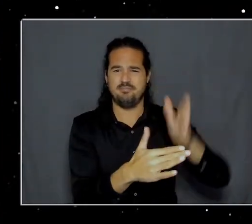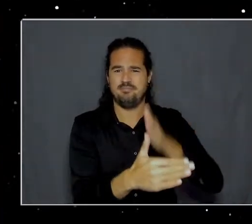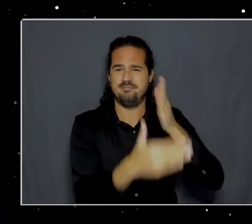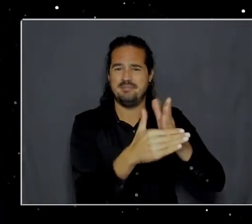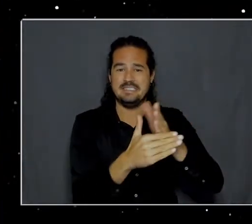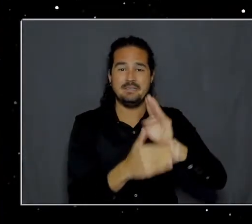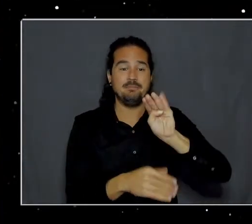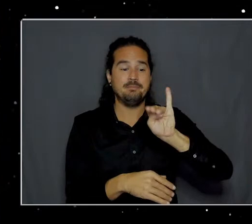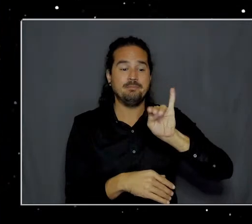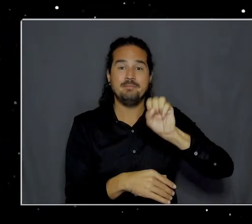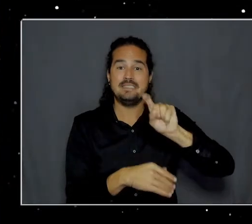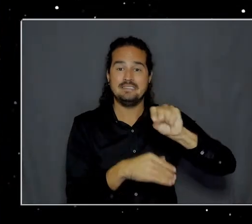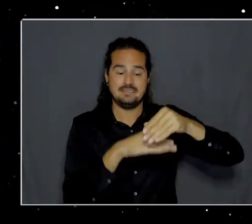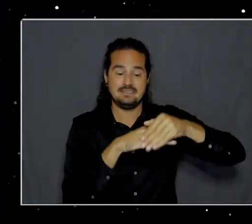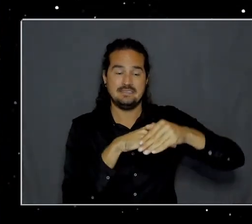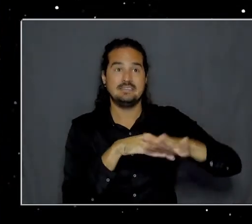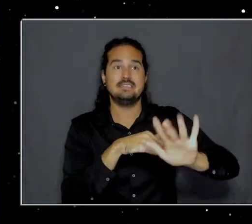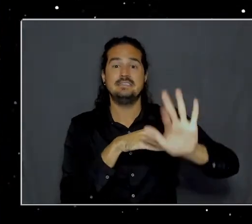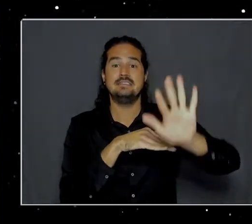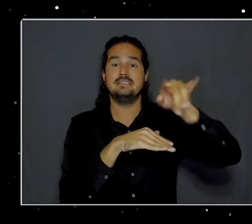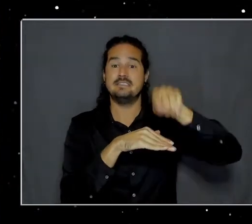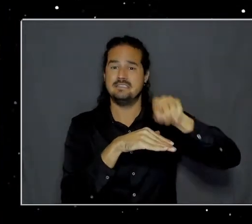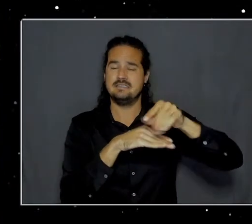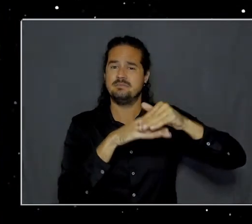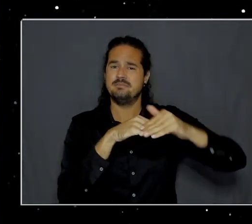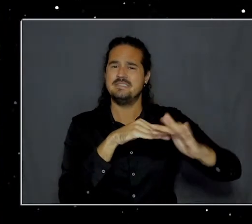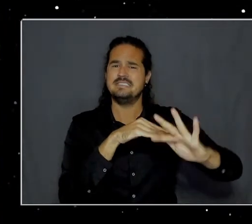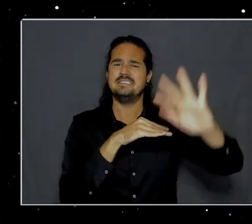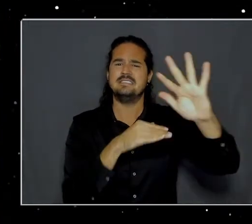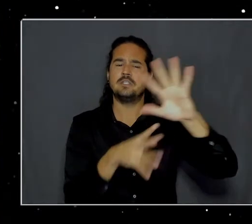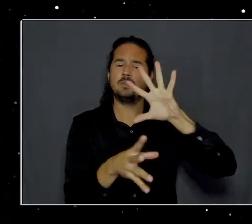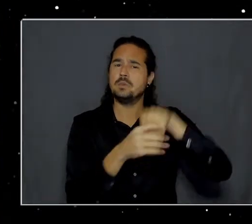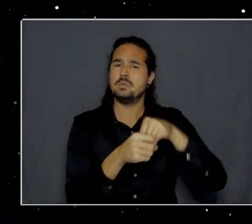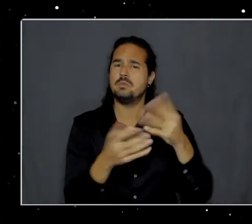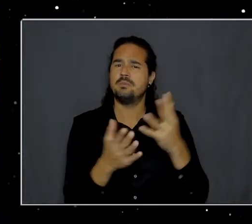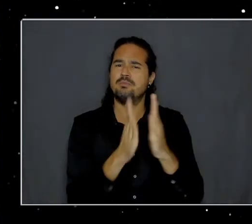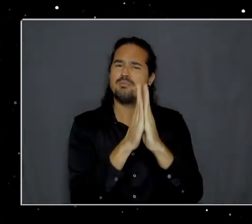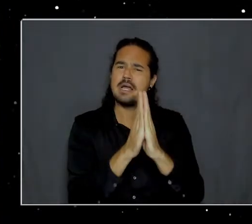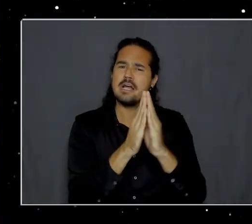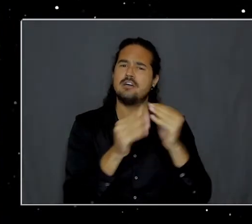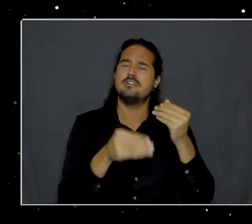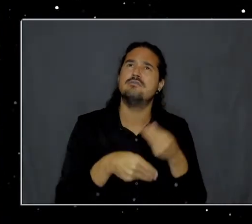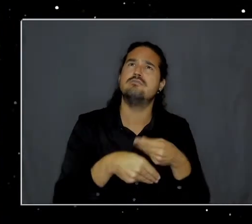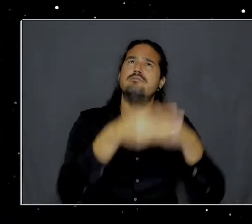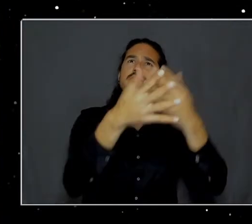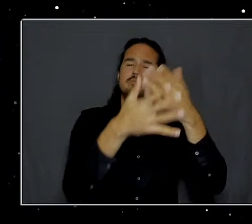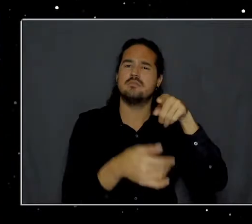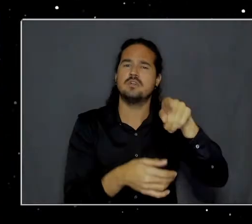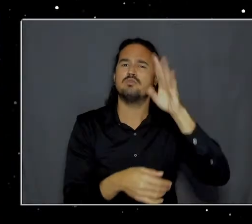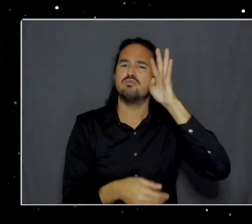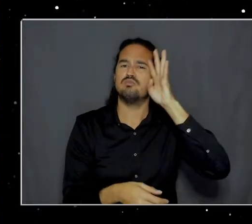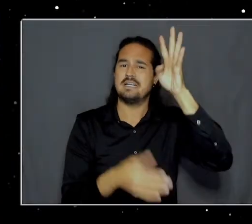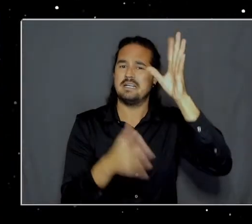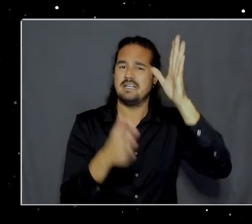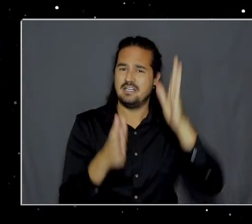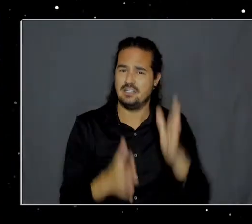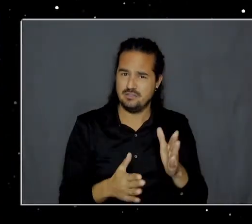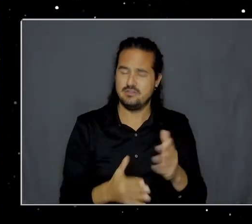OF THE SNOQUALMIE PEOPLE TO CREATOR AND THEIR ANCESTORS.